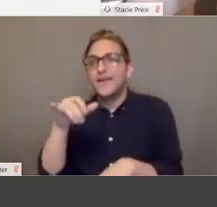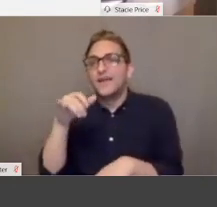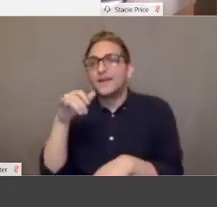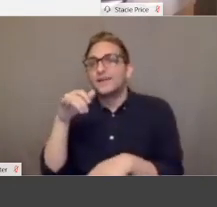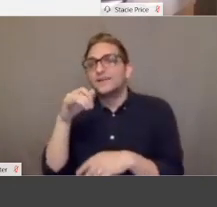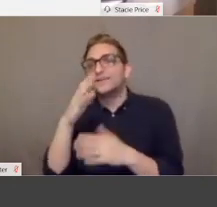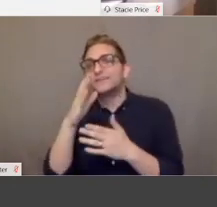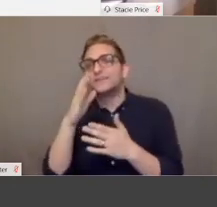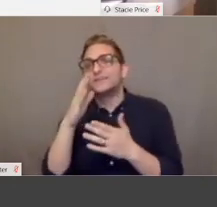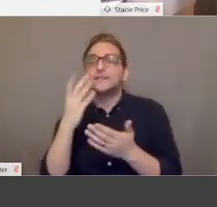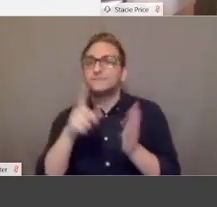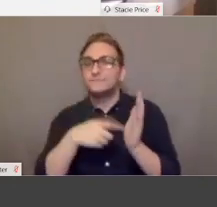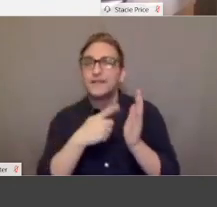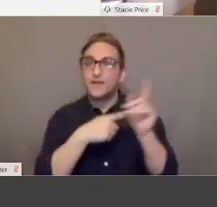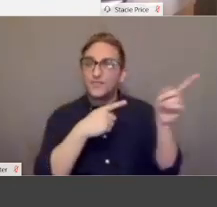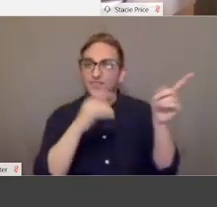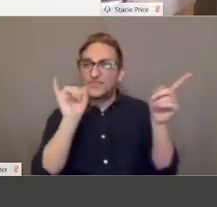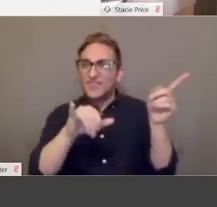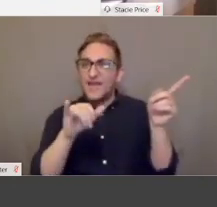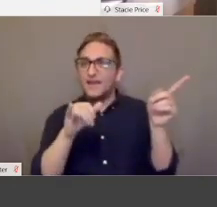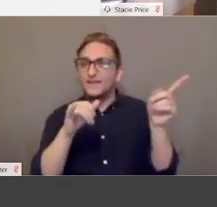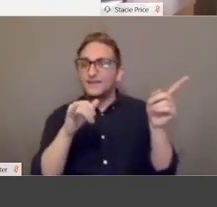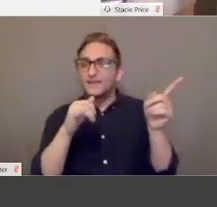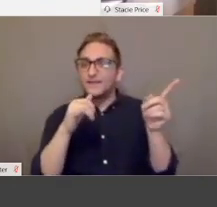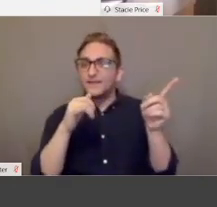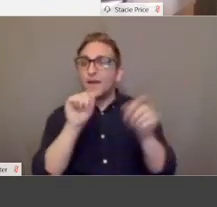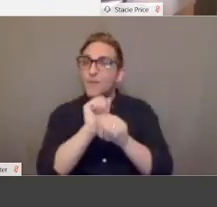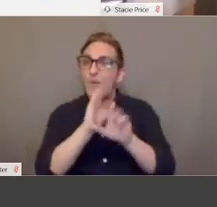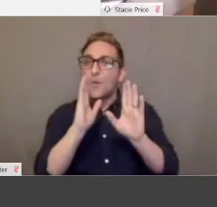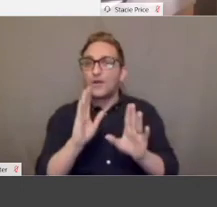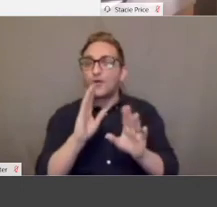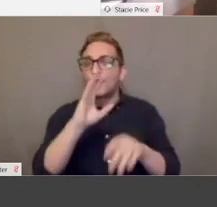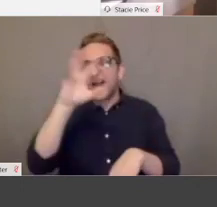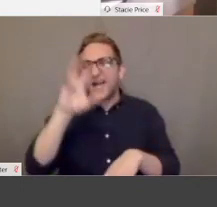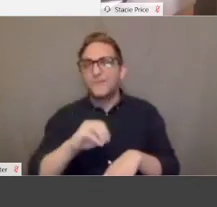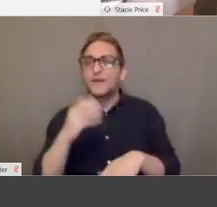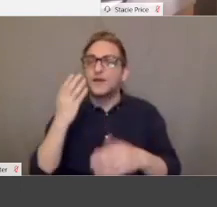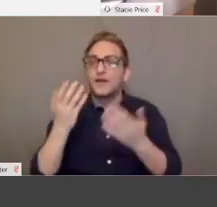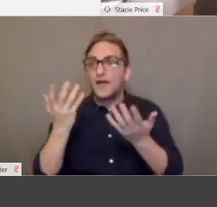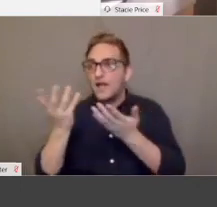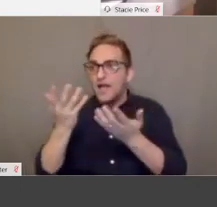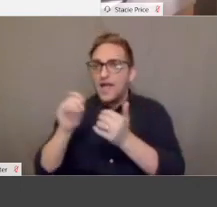an employer can't accommodate someone who has no idea when they can be at work.